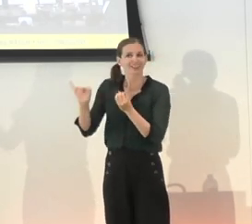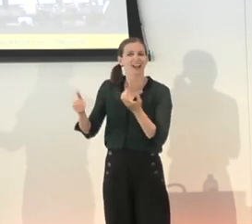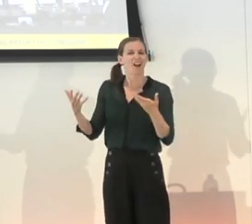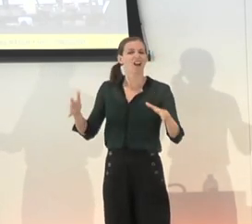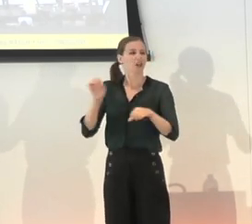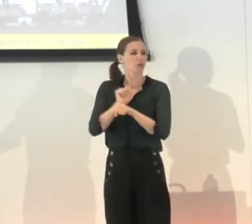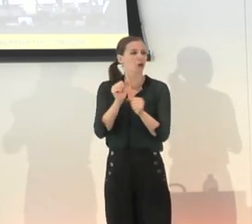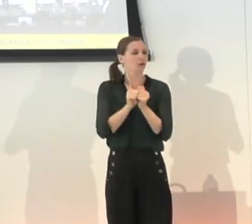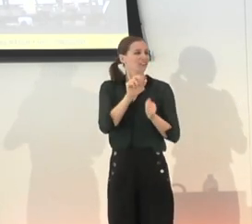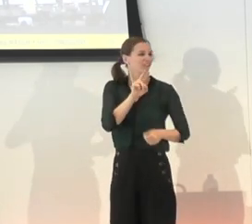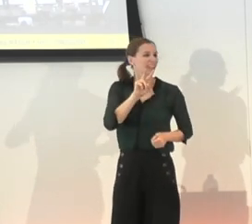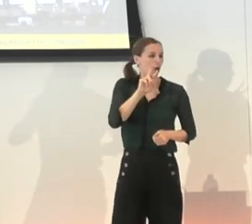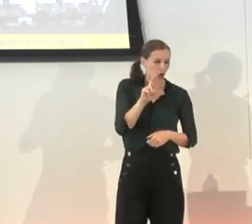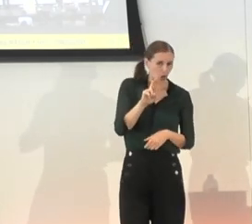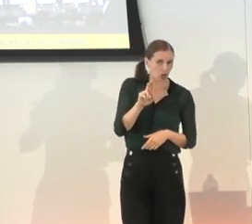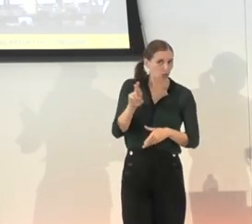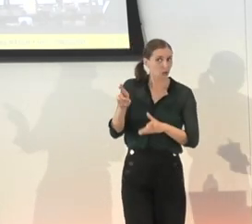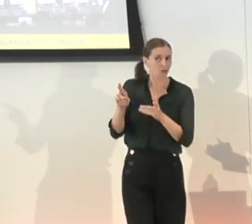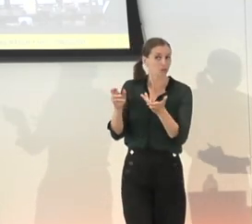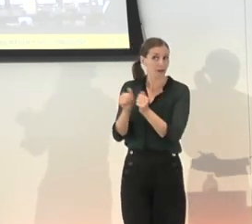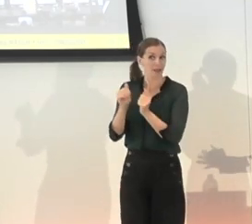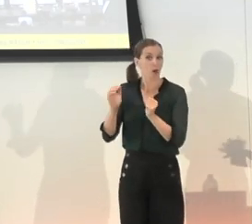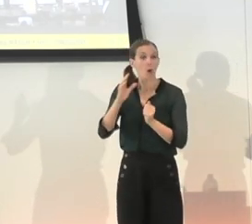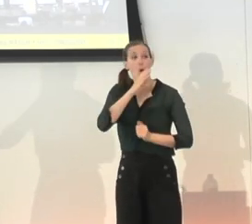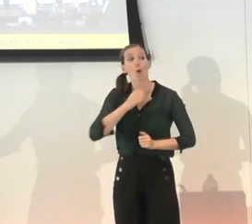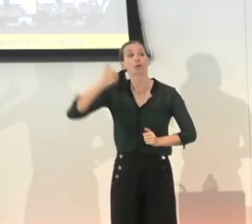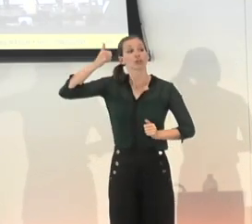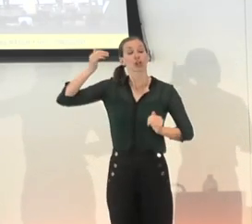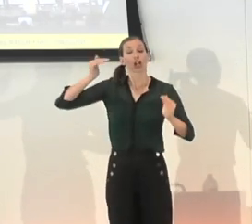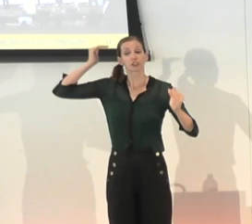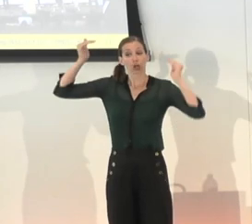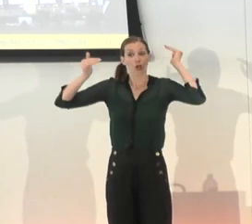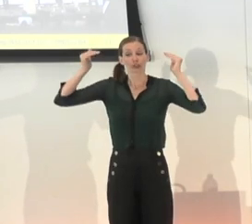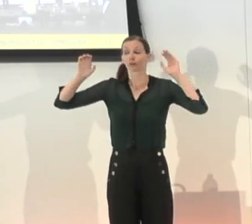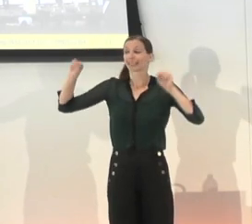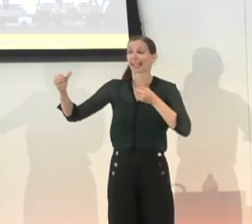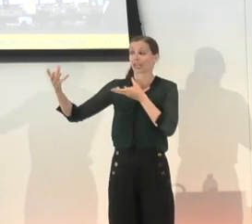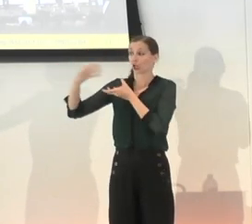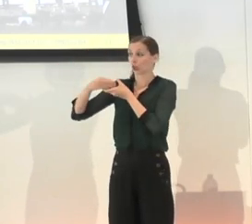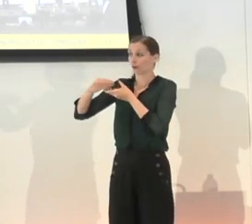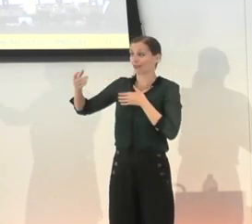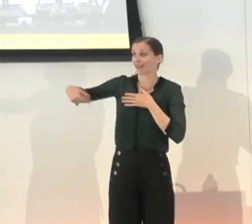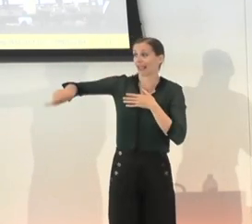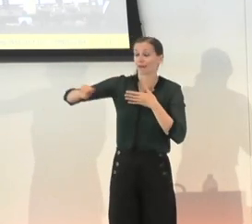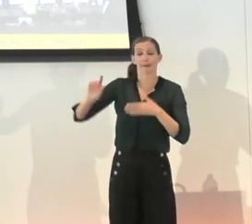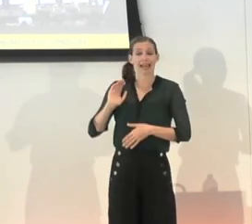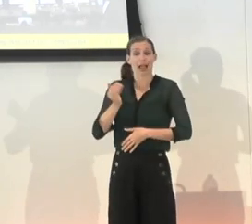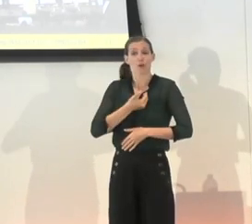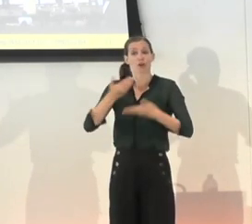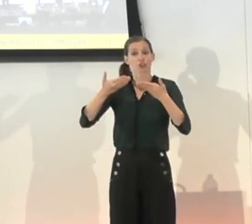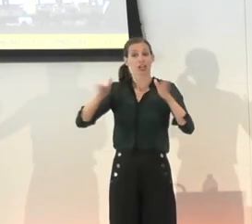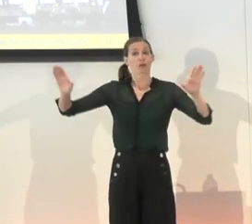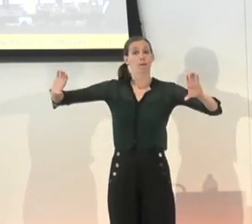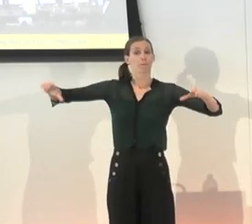have older adults so we could include them in our general pool possibly but also allow researchers